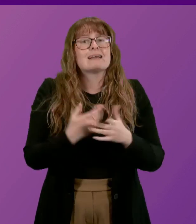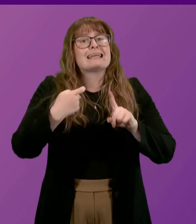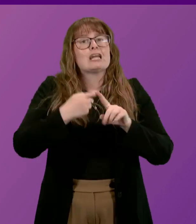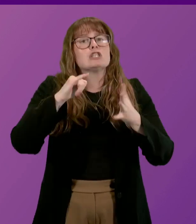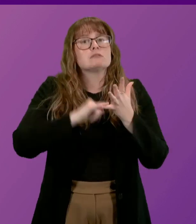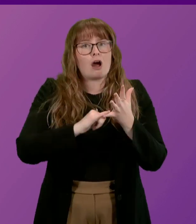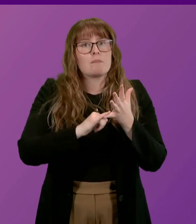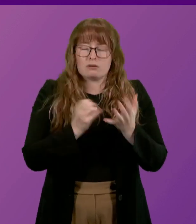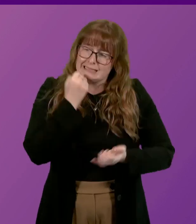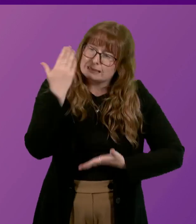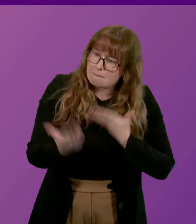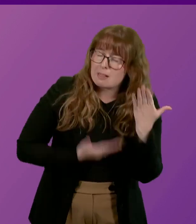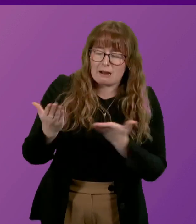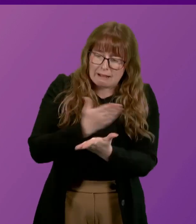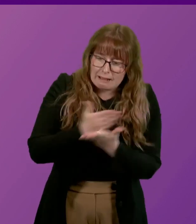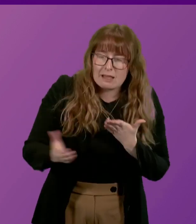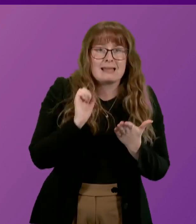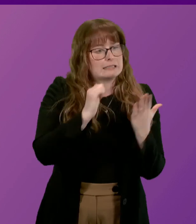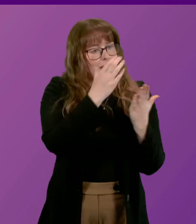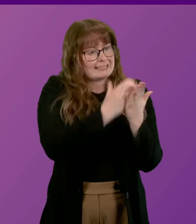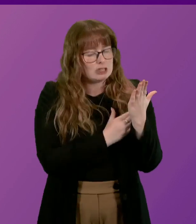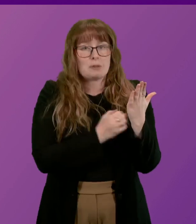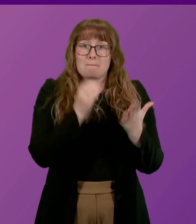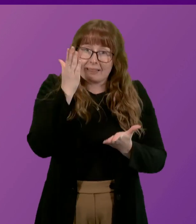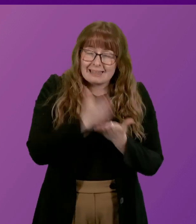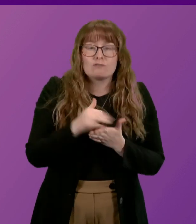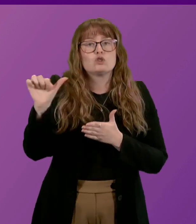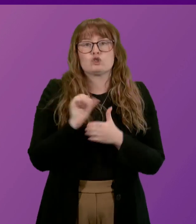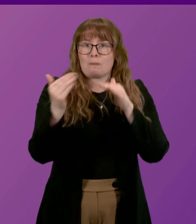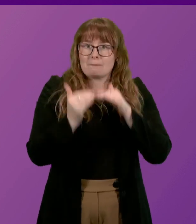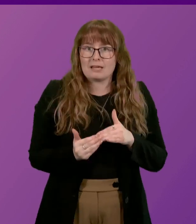set out exactly what conditions he believes need to be met to trigger